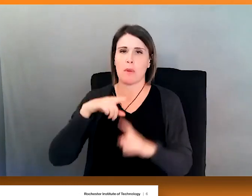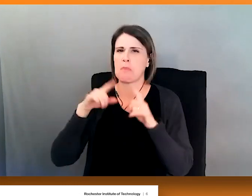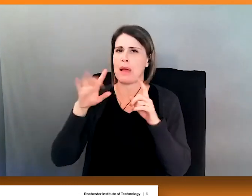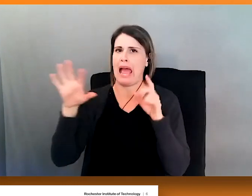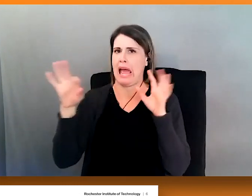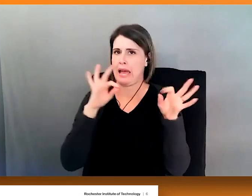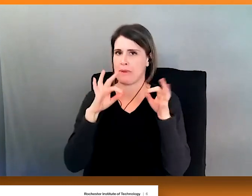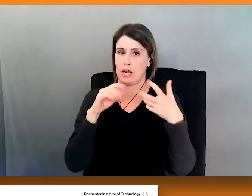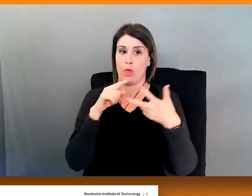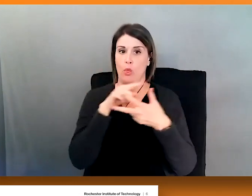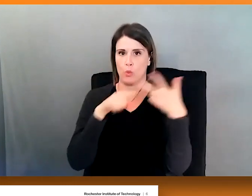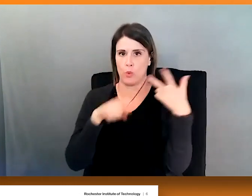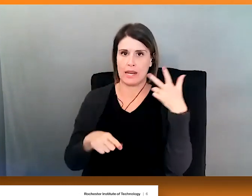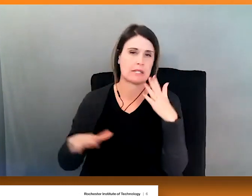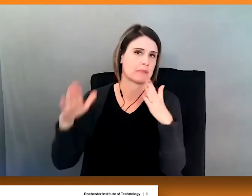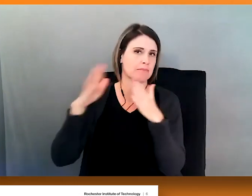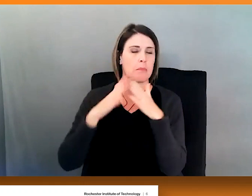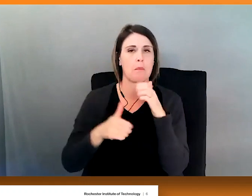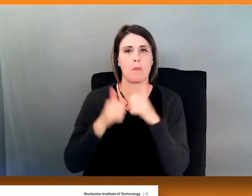most important, and...